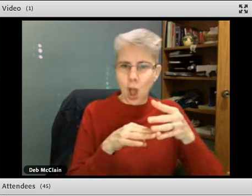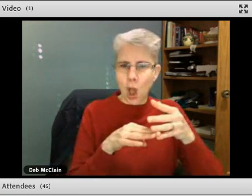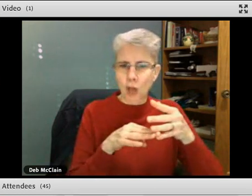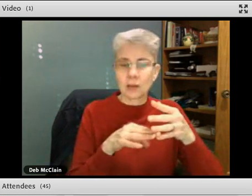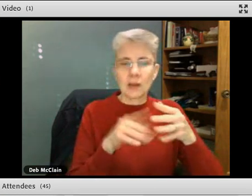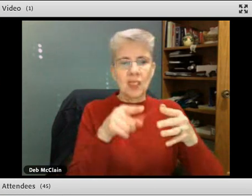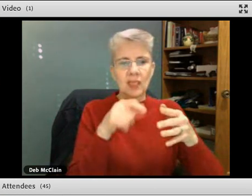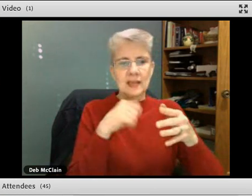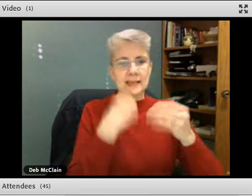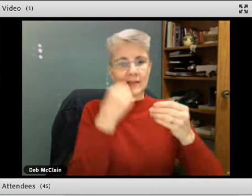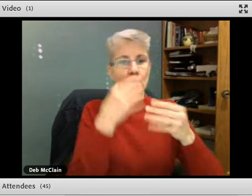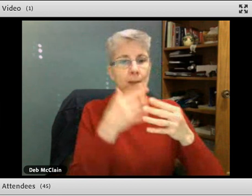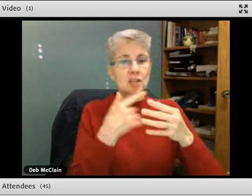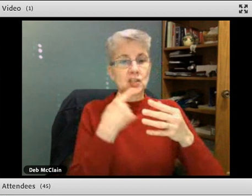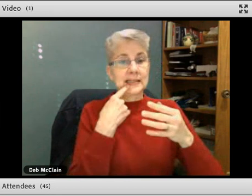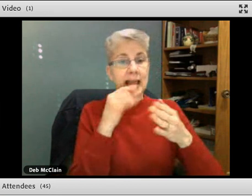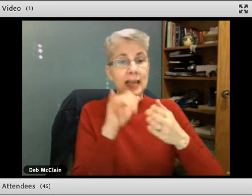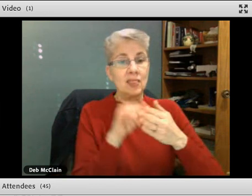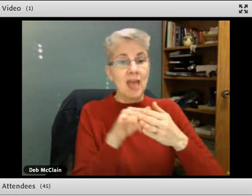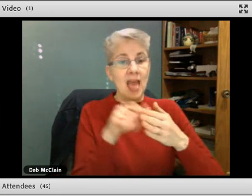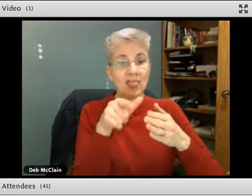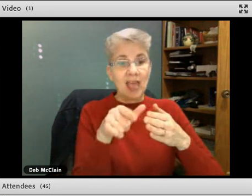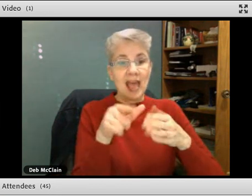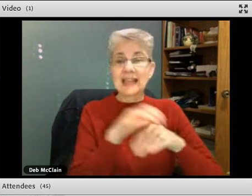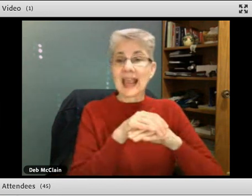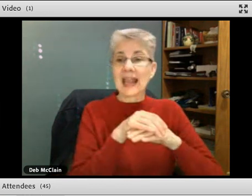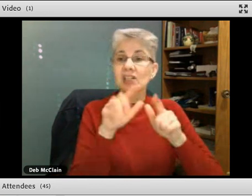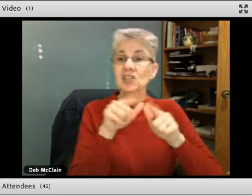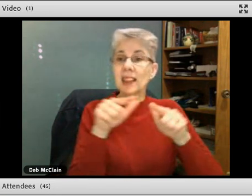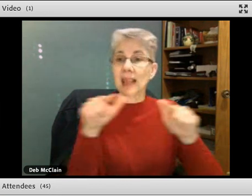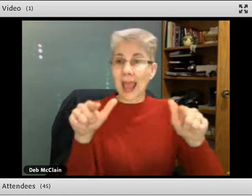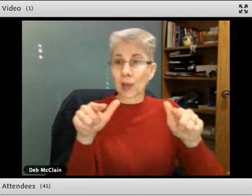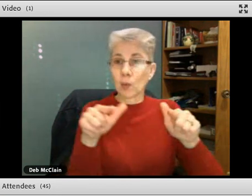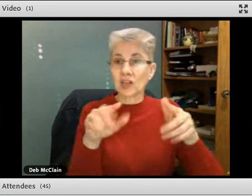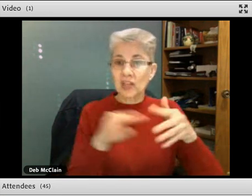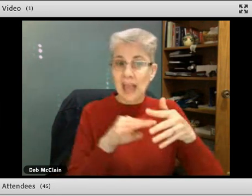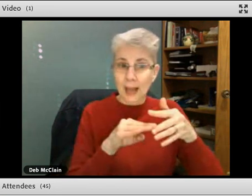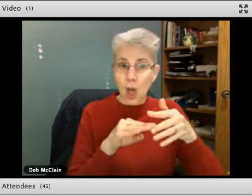this is English-language cataloging done according to the RDA content standard.